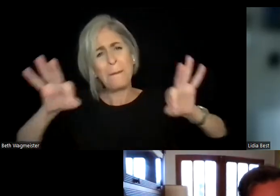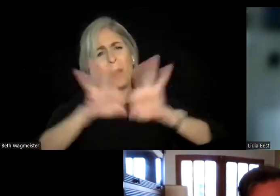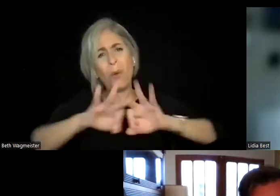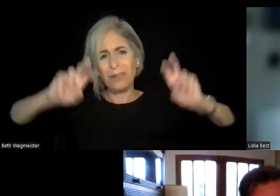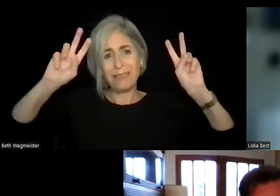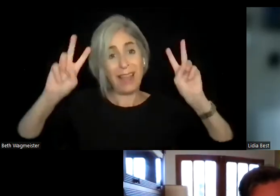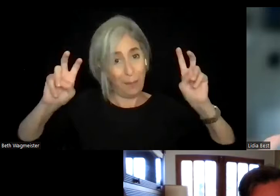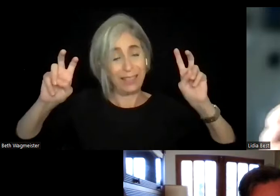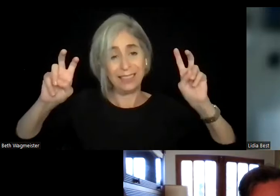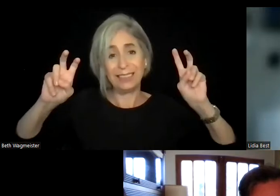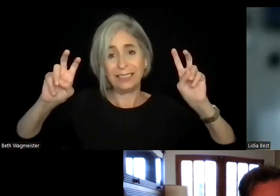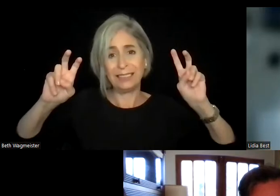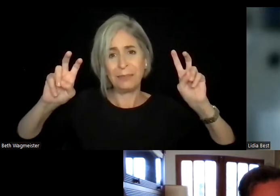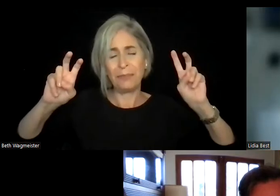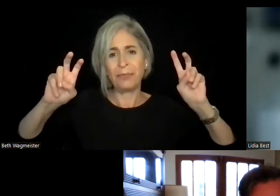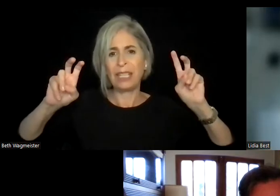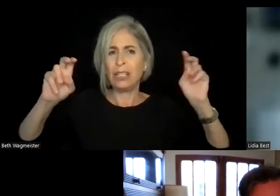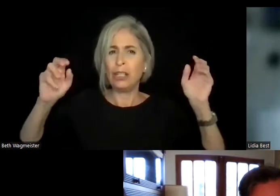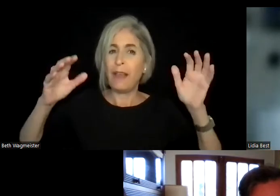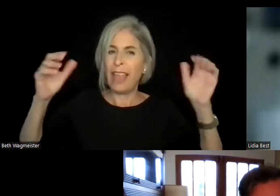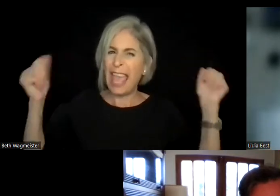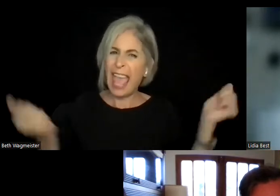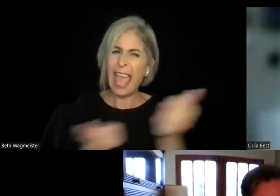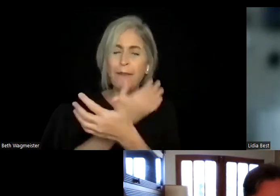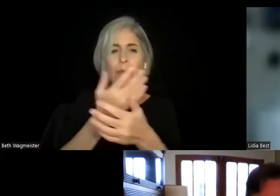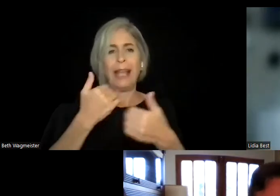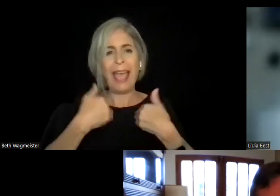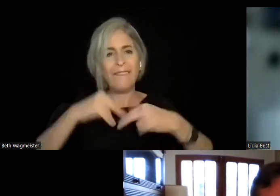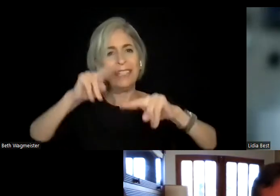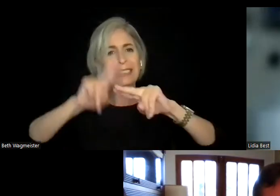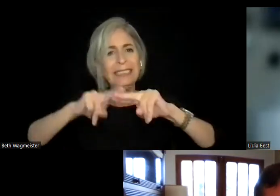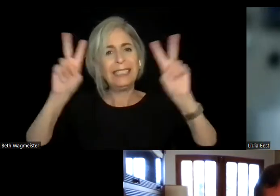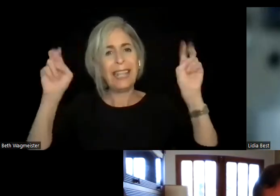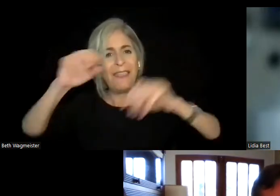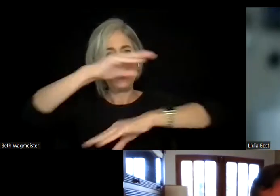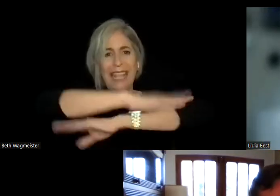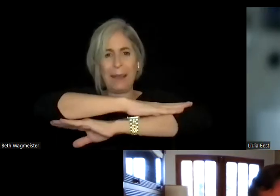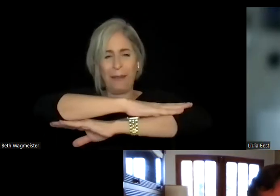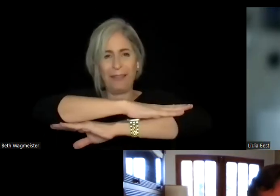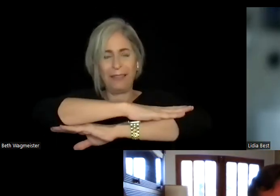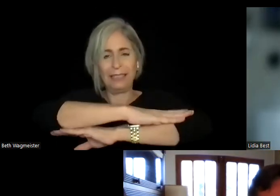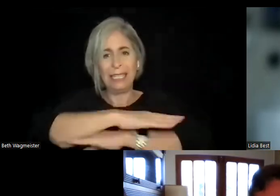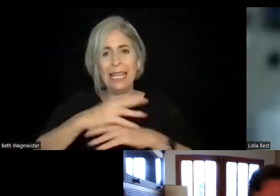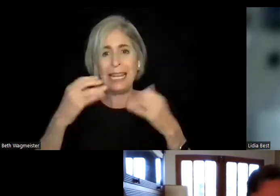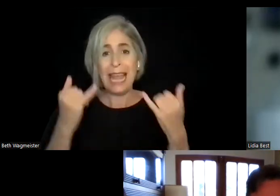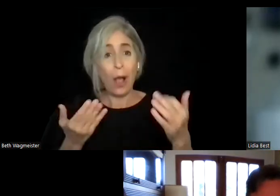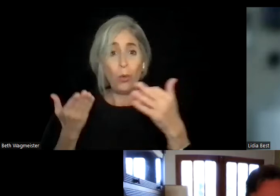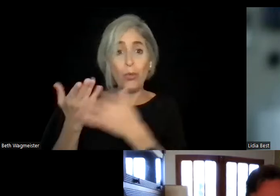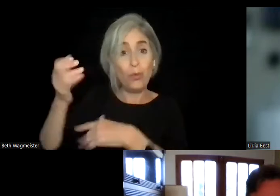all three different days of the symposium, they have touched on an important topic and brought together everyone